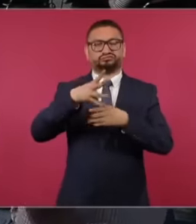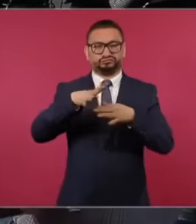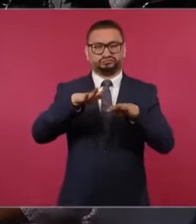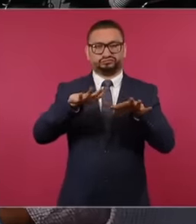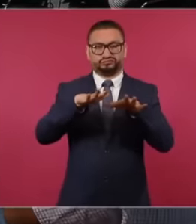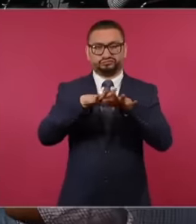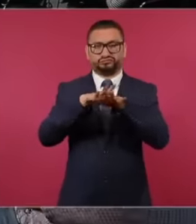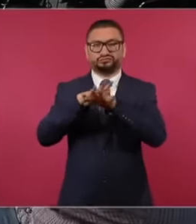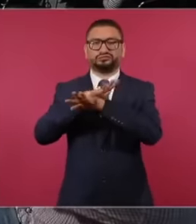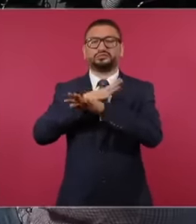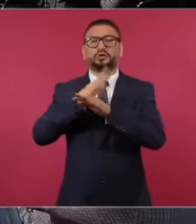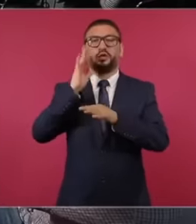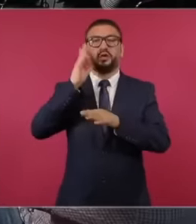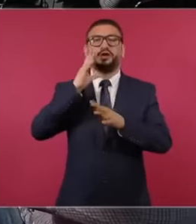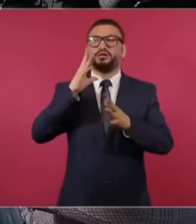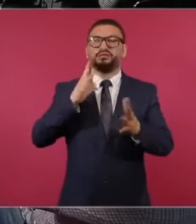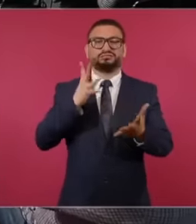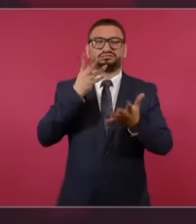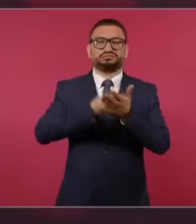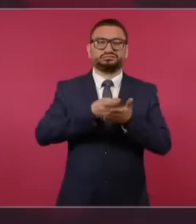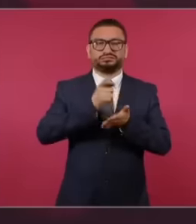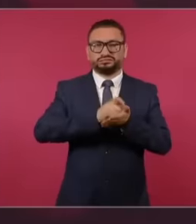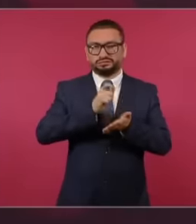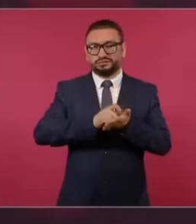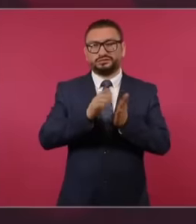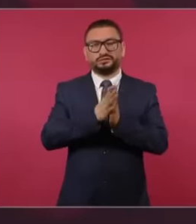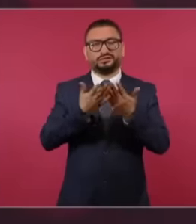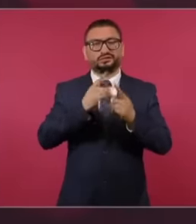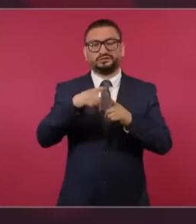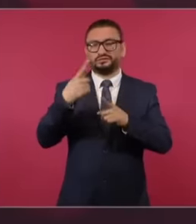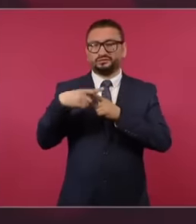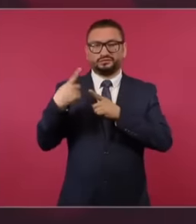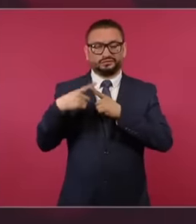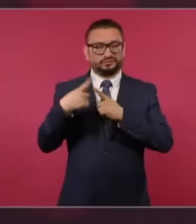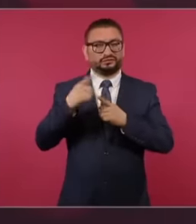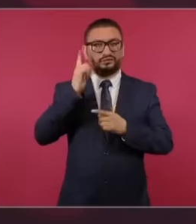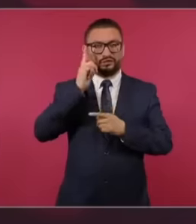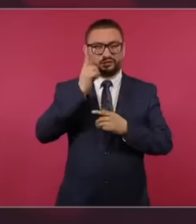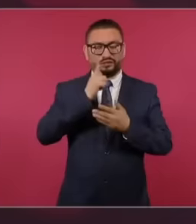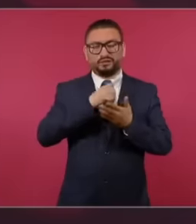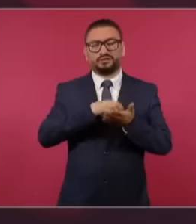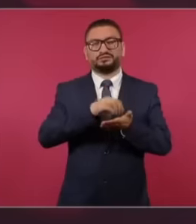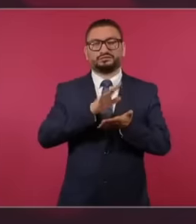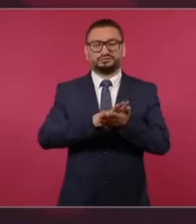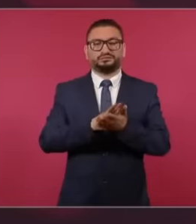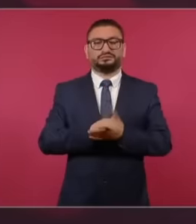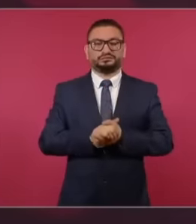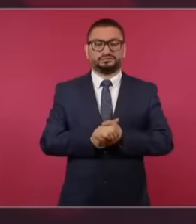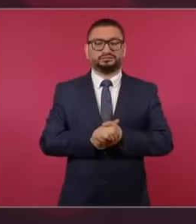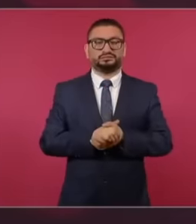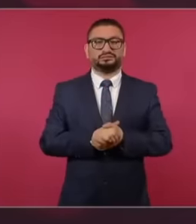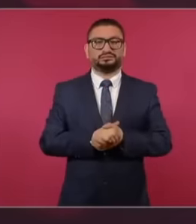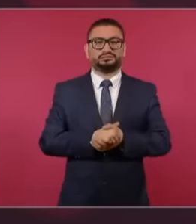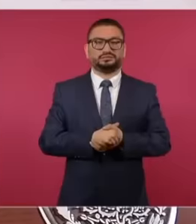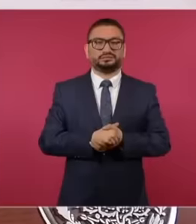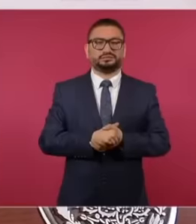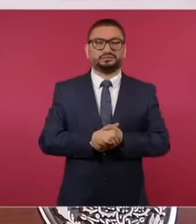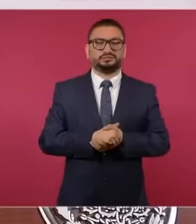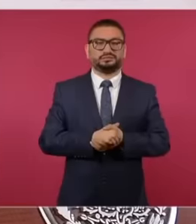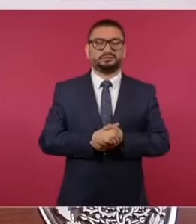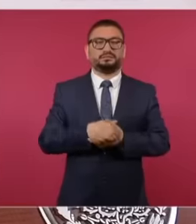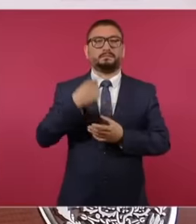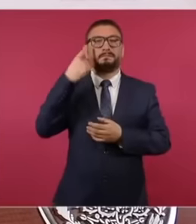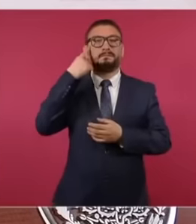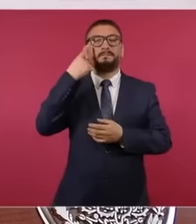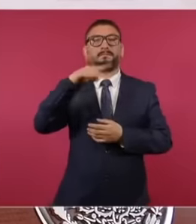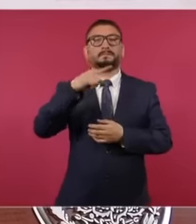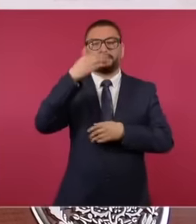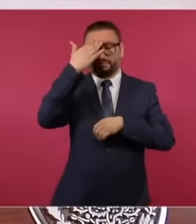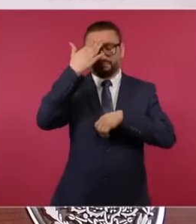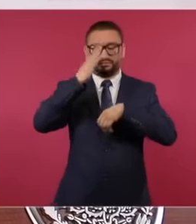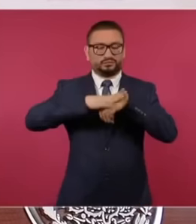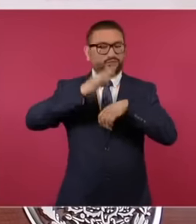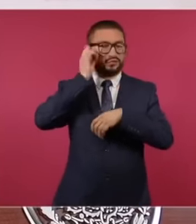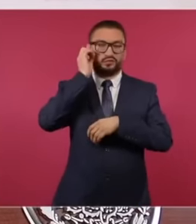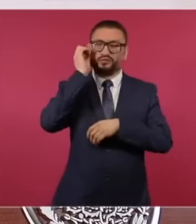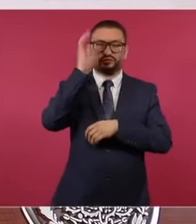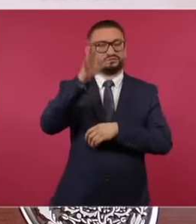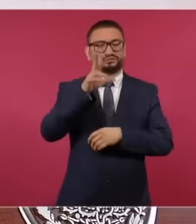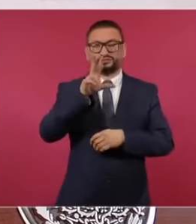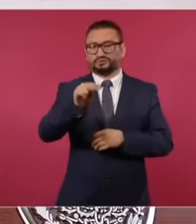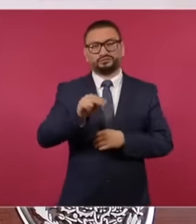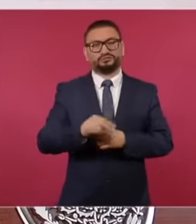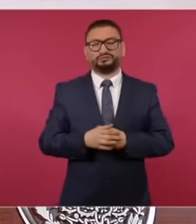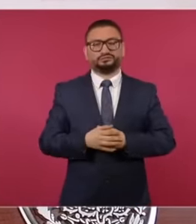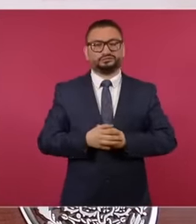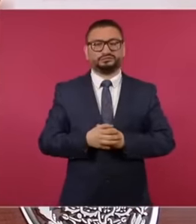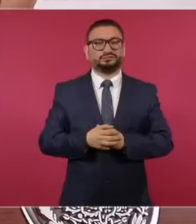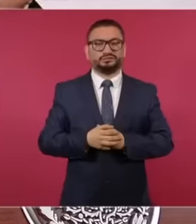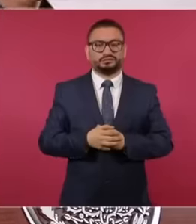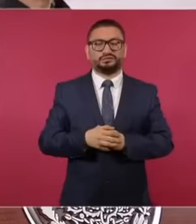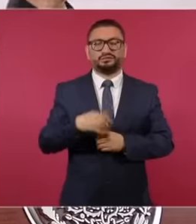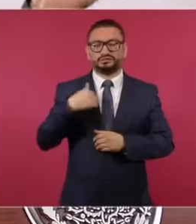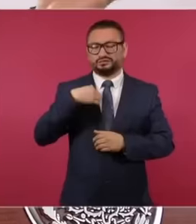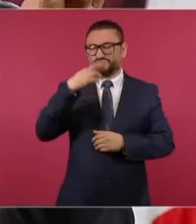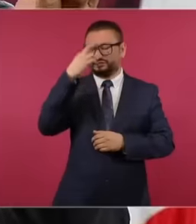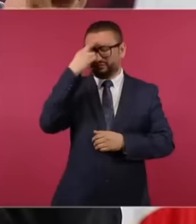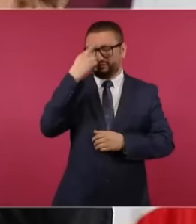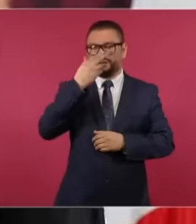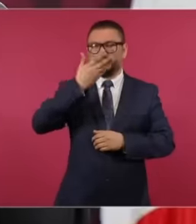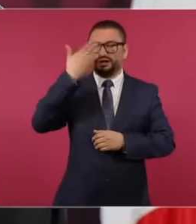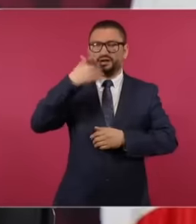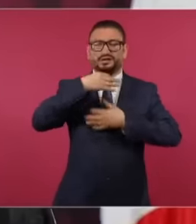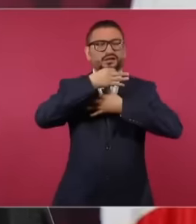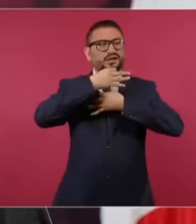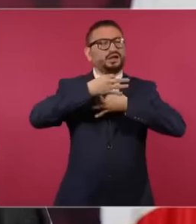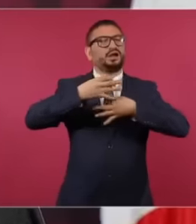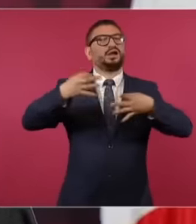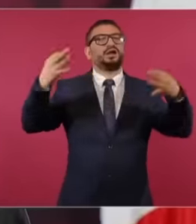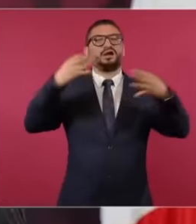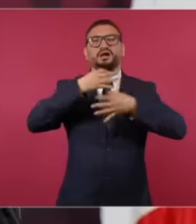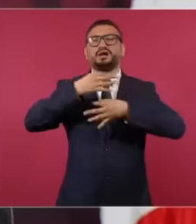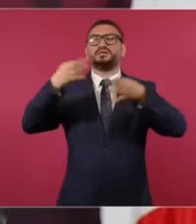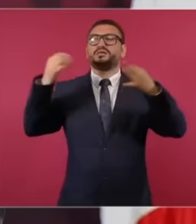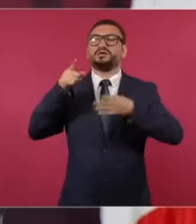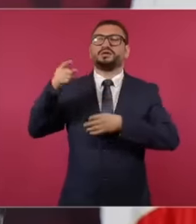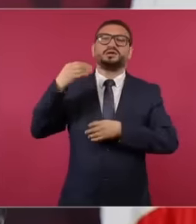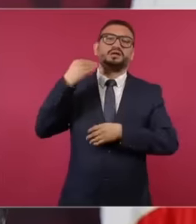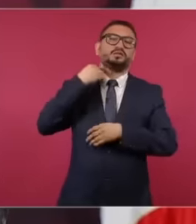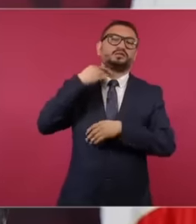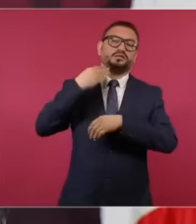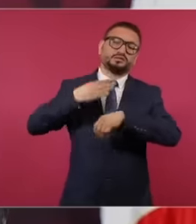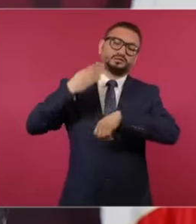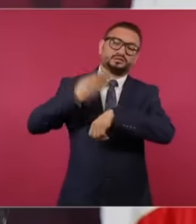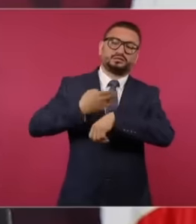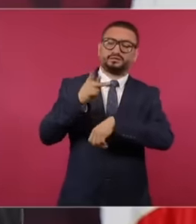literature in books so as not to forget. I remember that criminal lawyers were